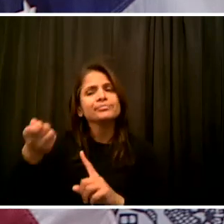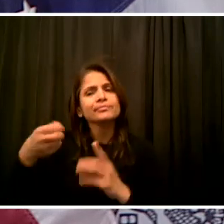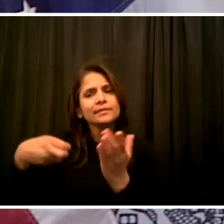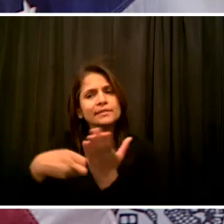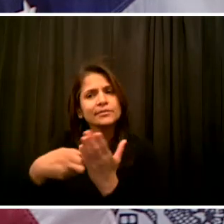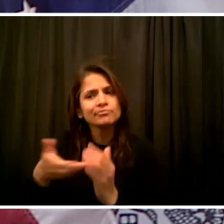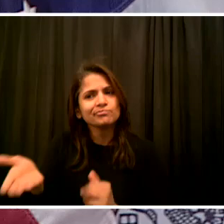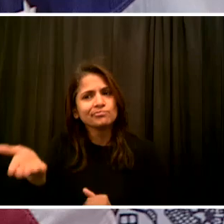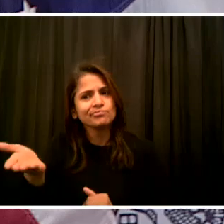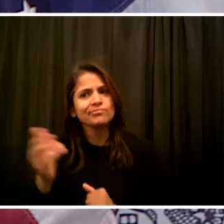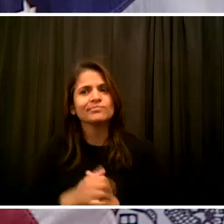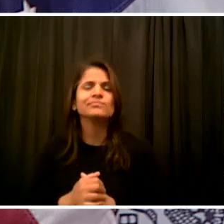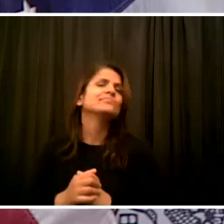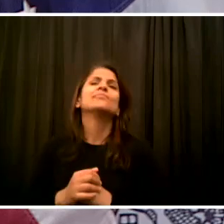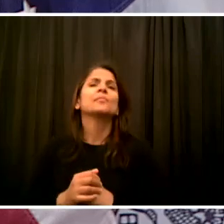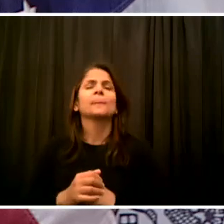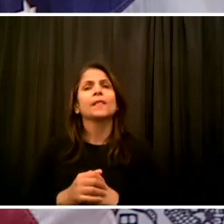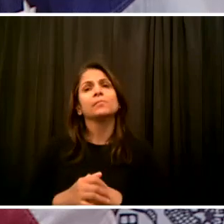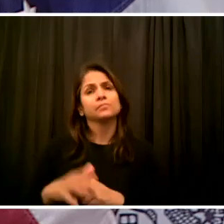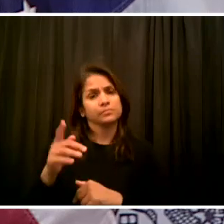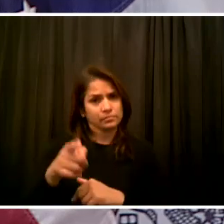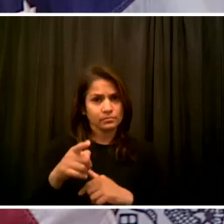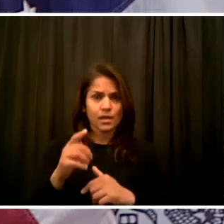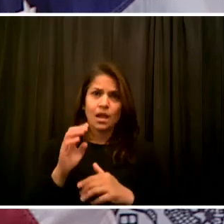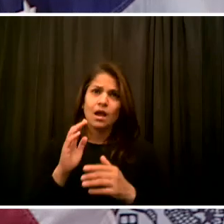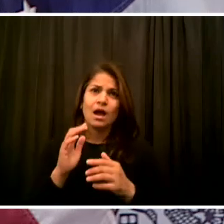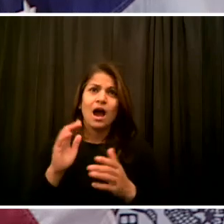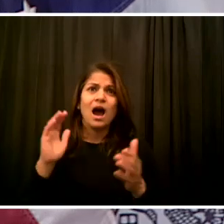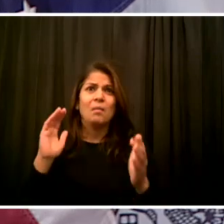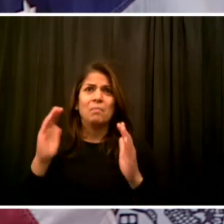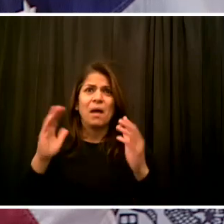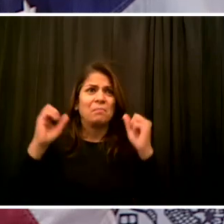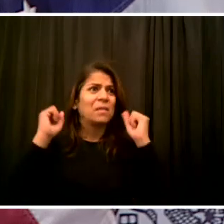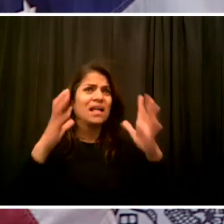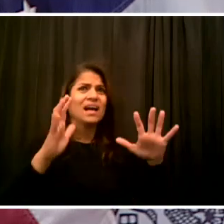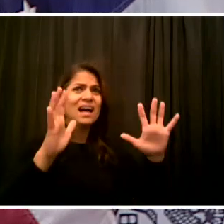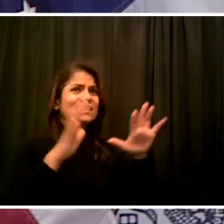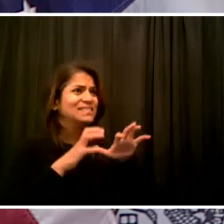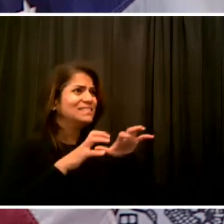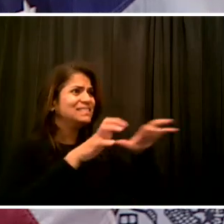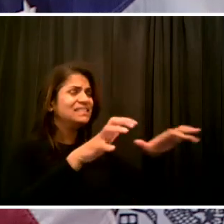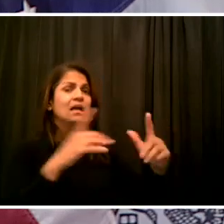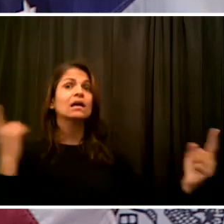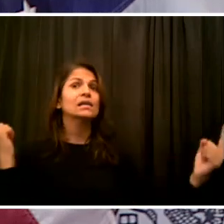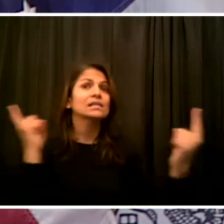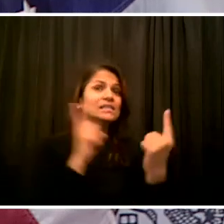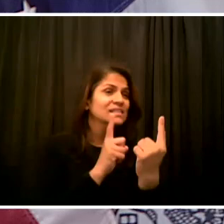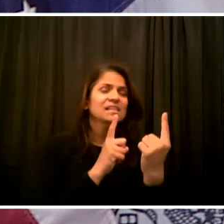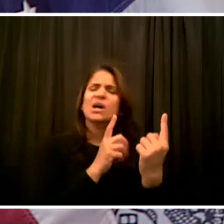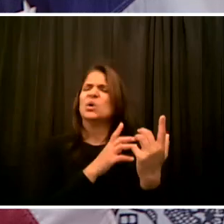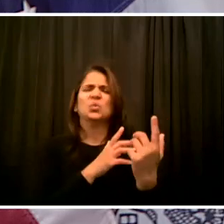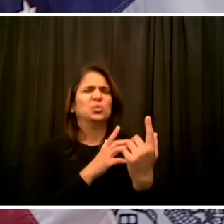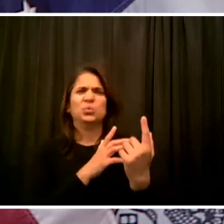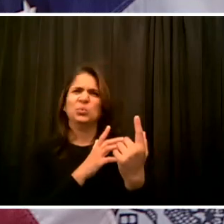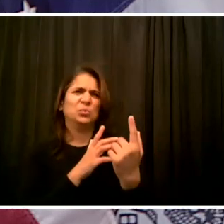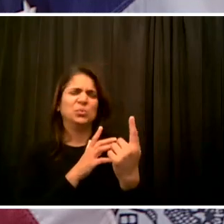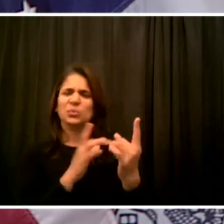BEEN SOME OCCURRENCES OCCASIONALLY. WE'VE HAD TO WRITE SUMOMNS, IT'S NOT A SIGNIFICAT N